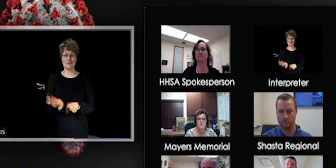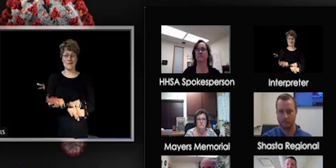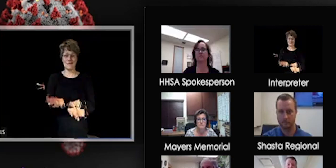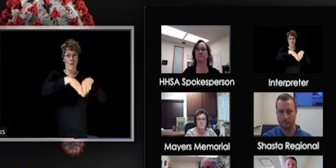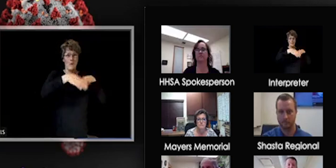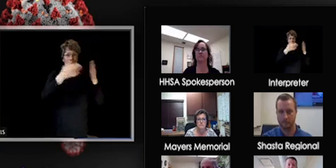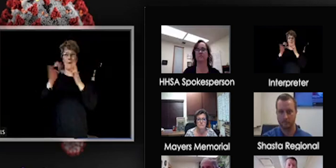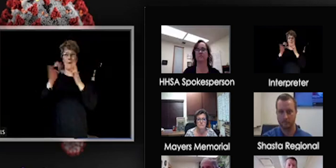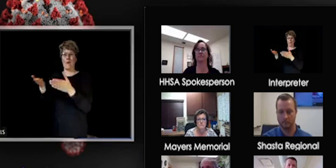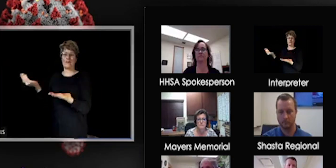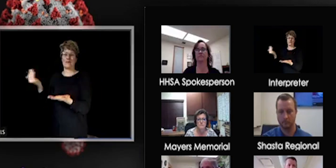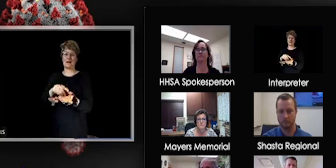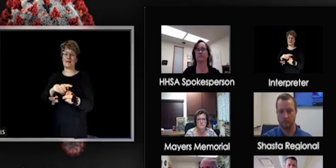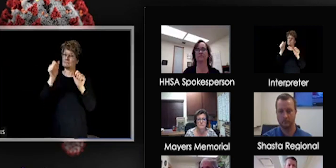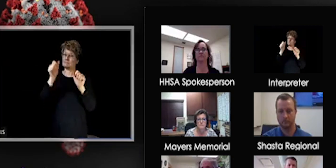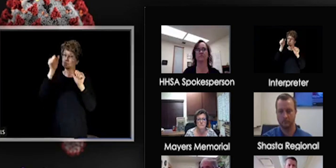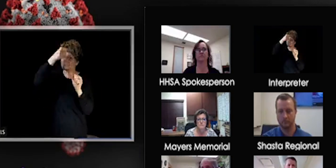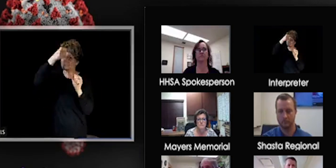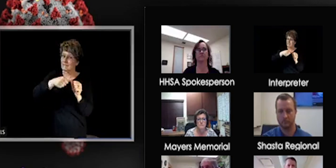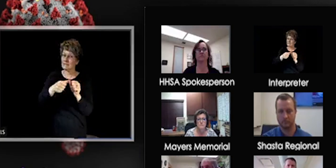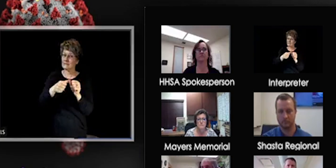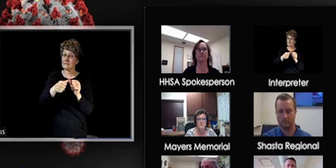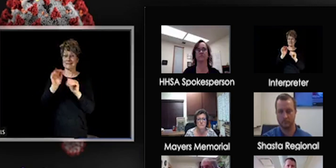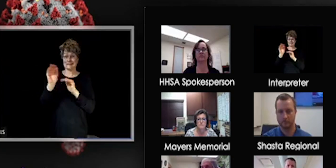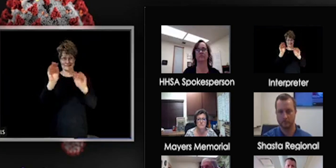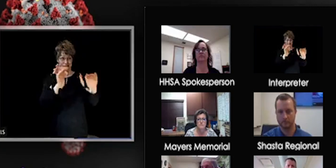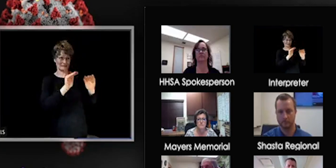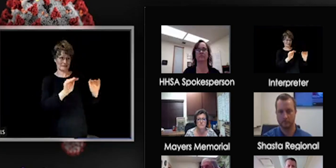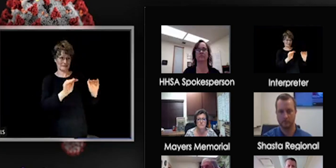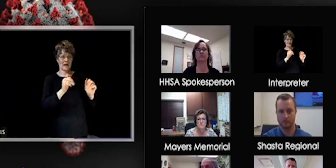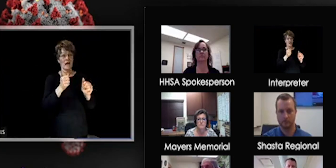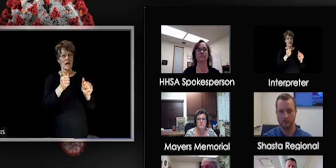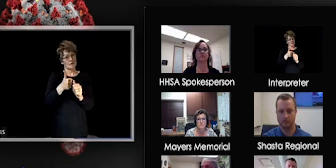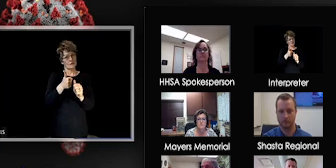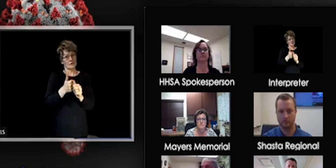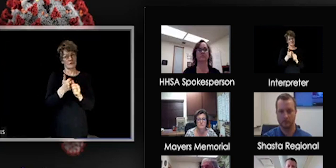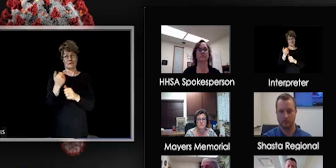going to have to continue to remind ourselves that the idea is to do this in a staged fashion